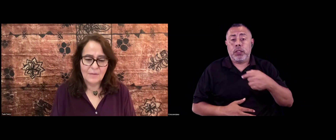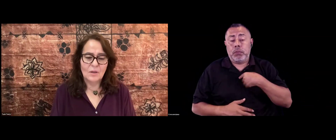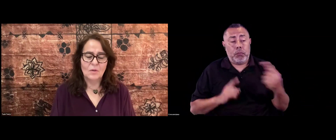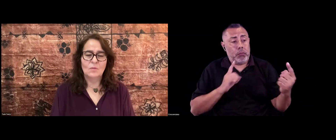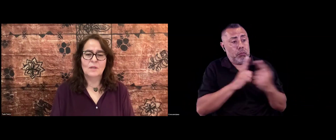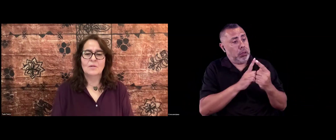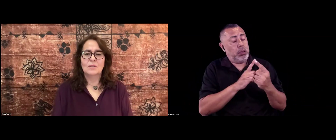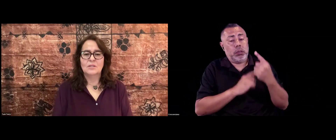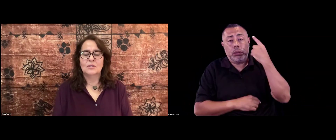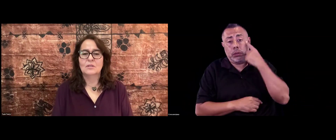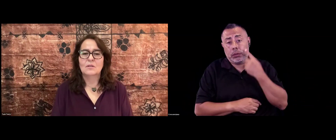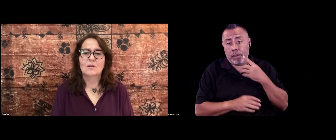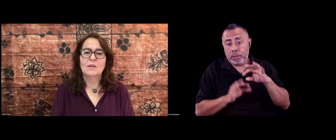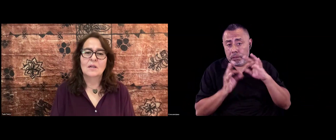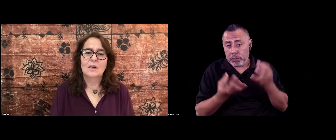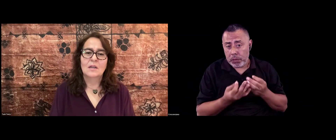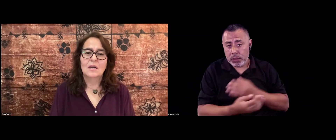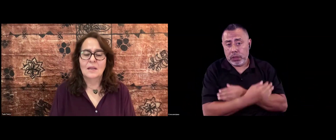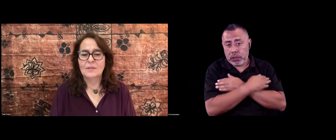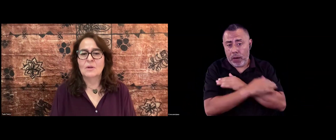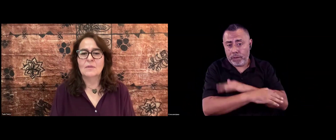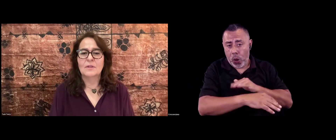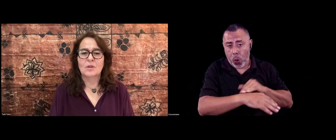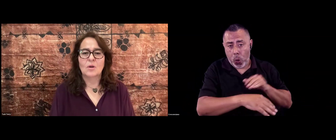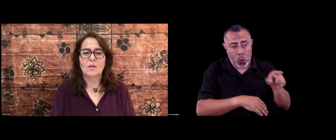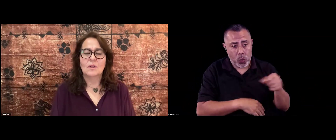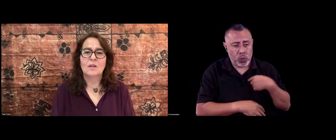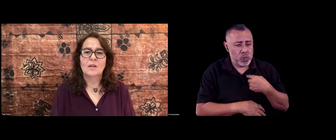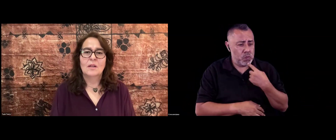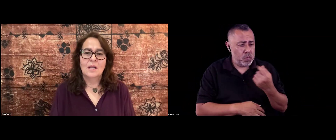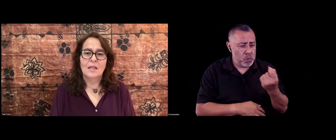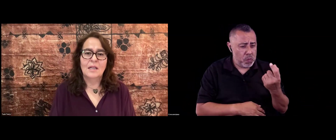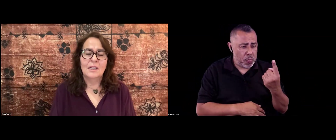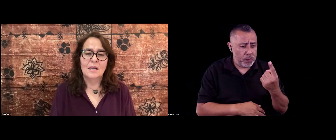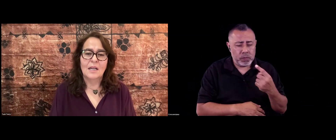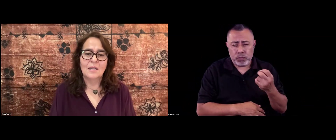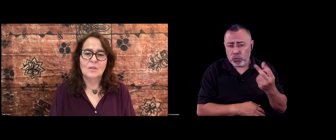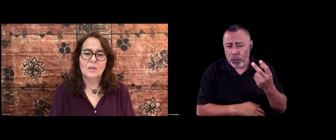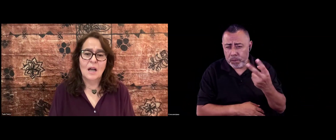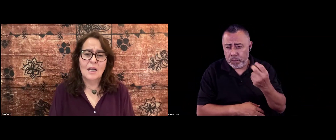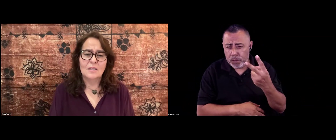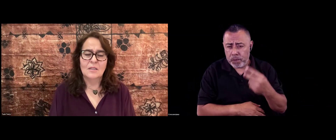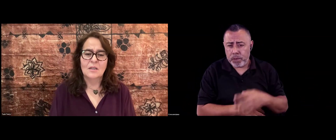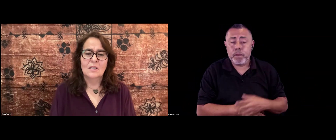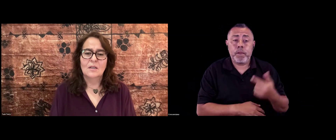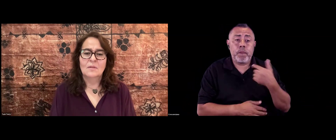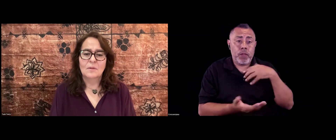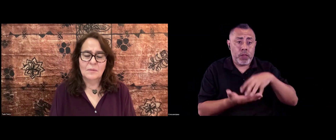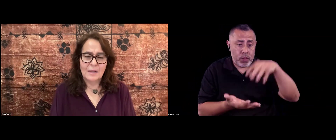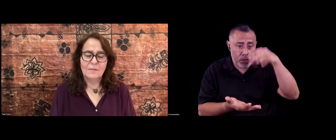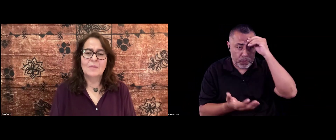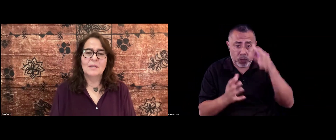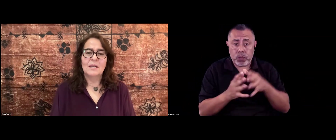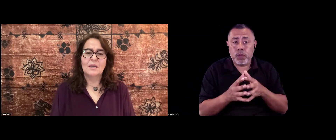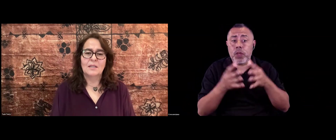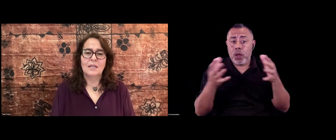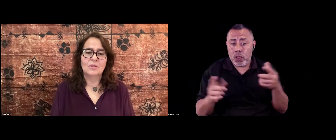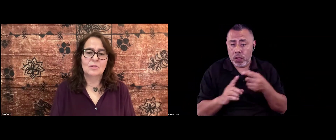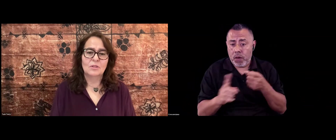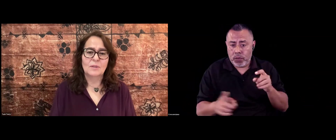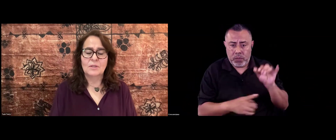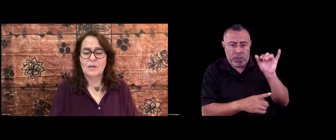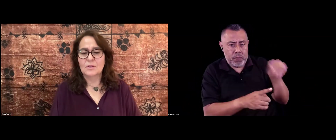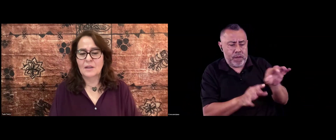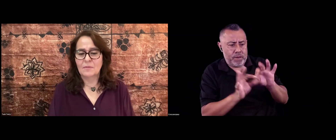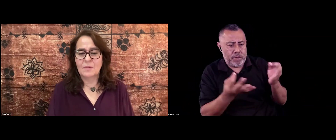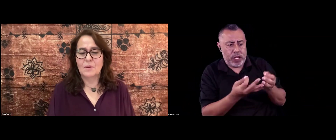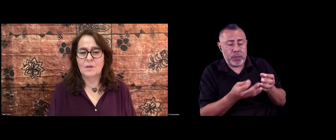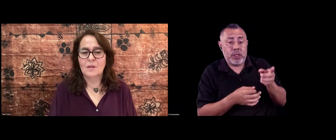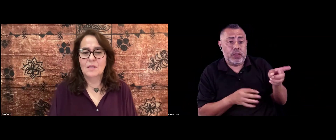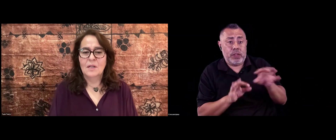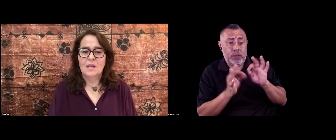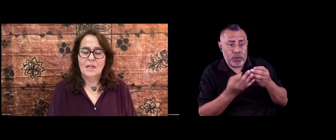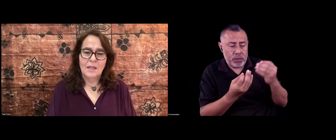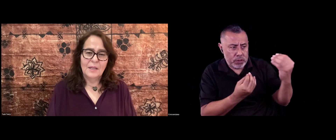Navajo when I was. 1112 years old. And I learned a lot. From that family and they introduced me to other deaf people.